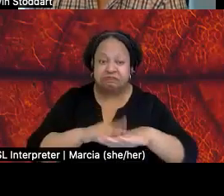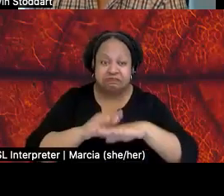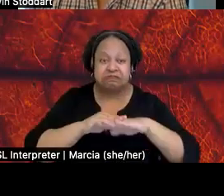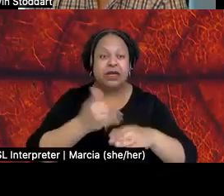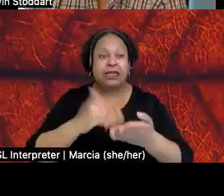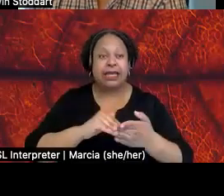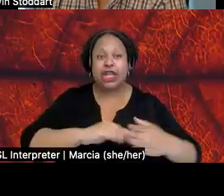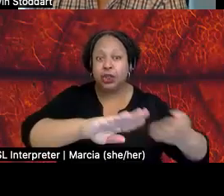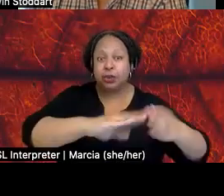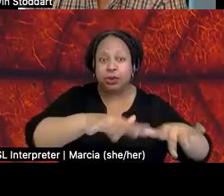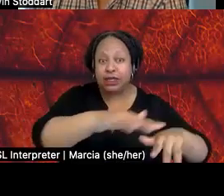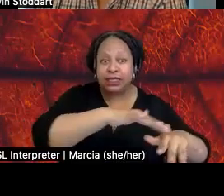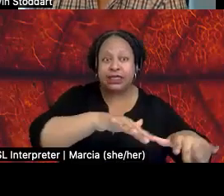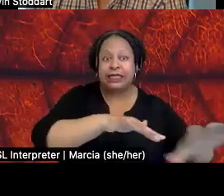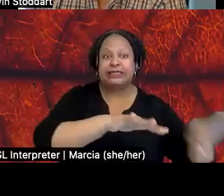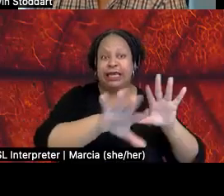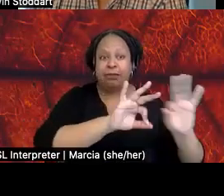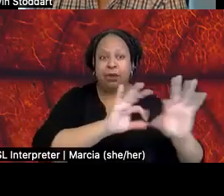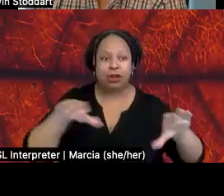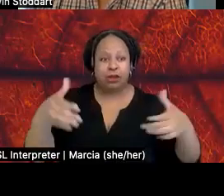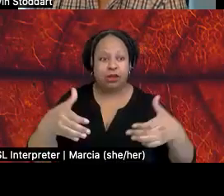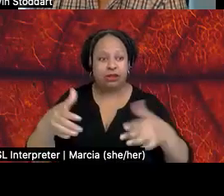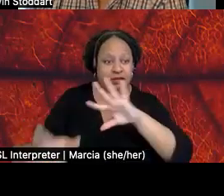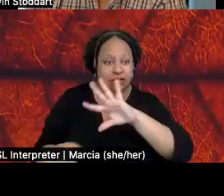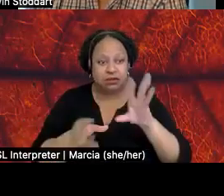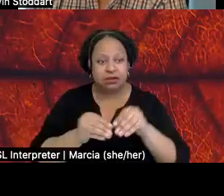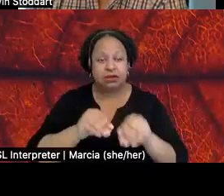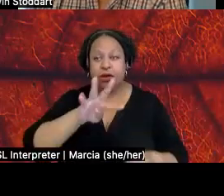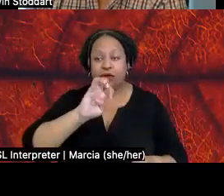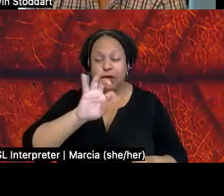And it was 480 individuals represented in the study.